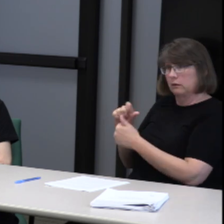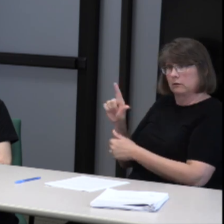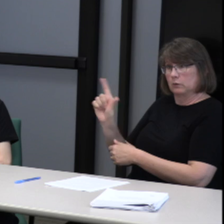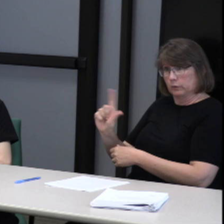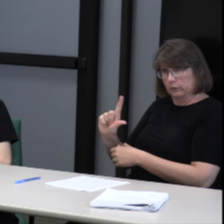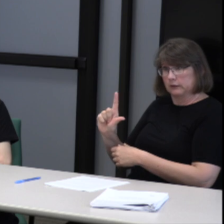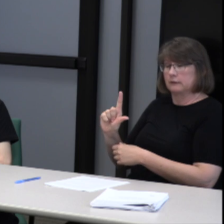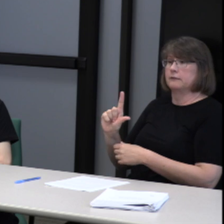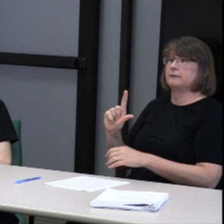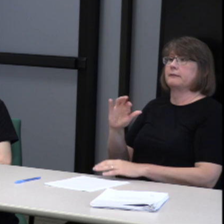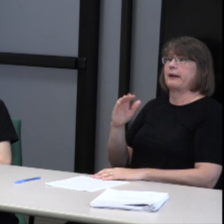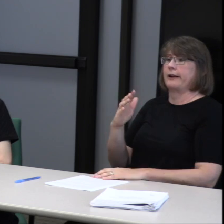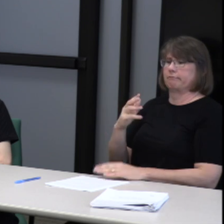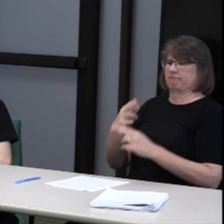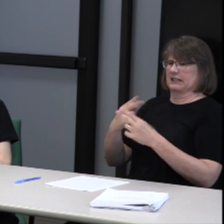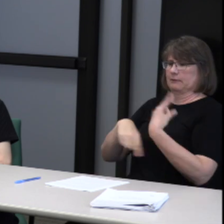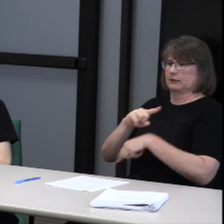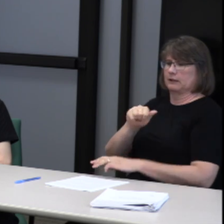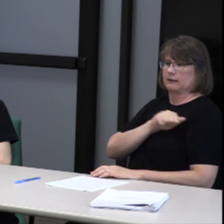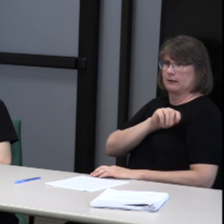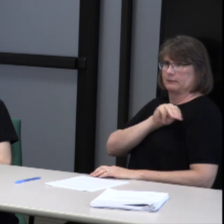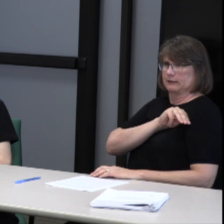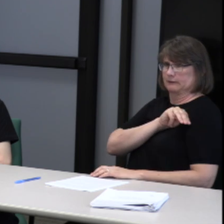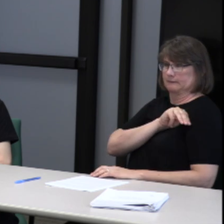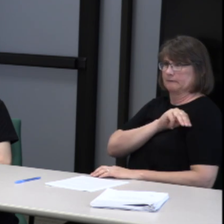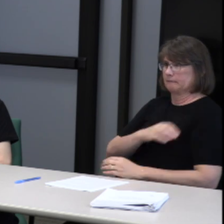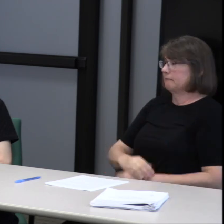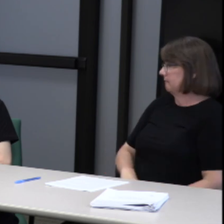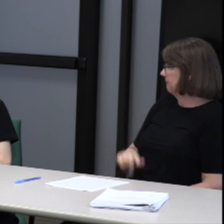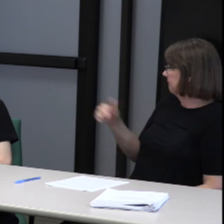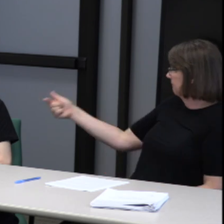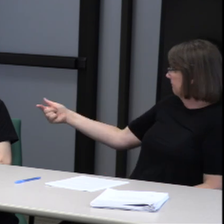with Luke. My name sign is this...